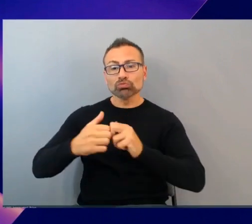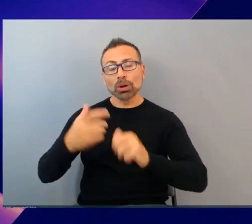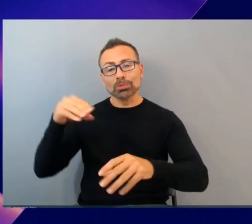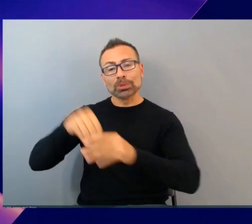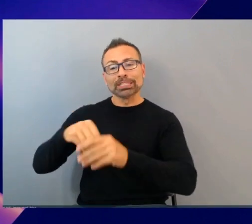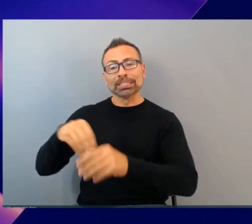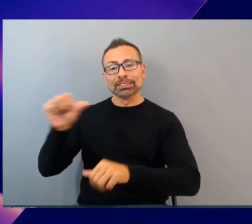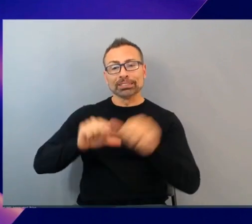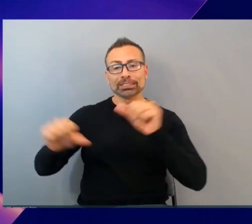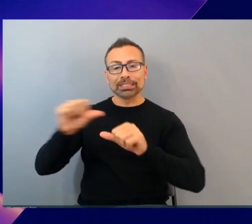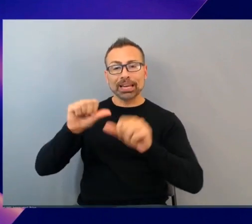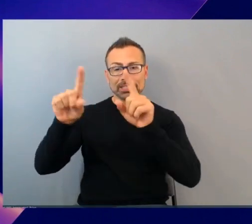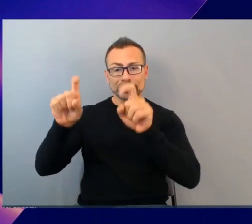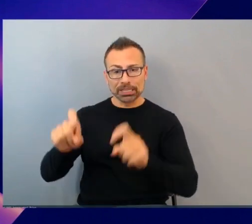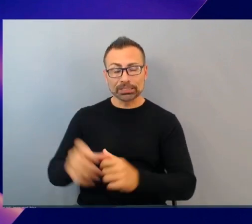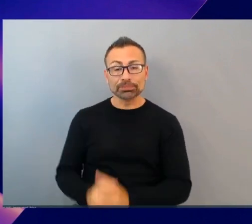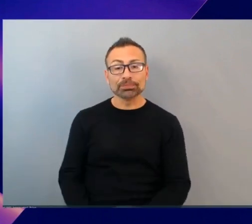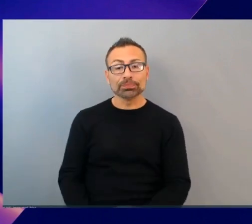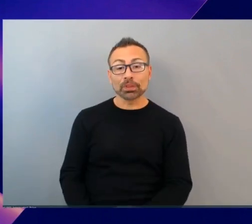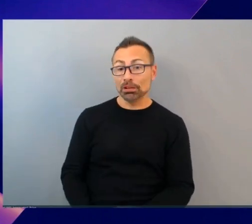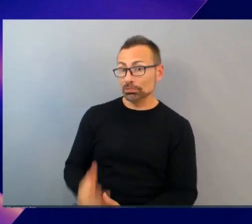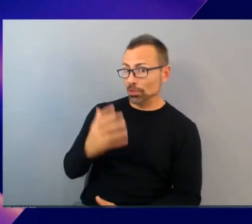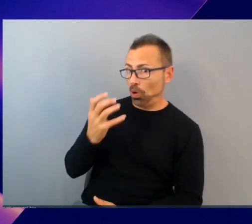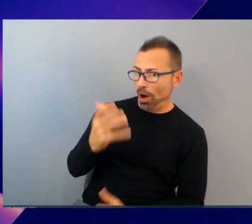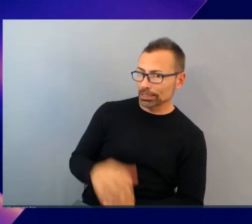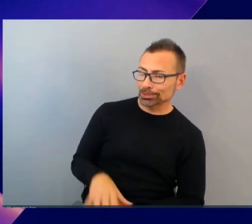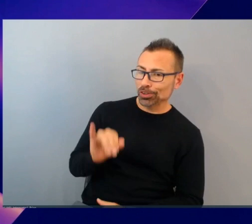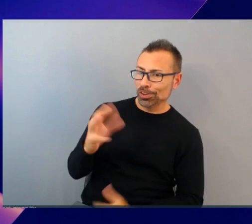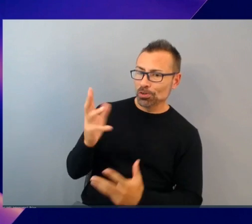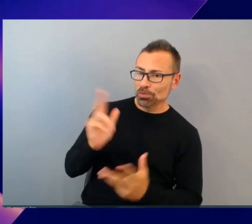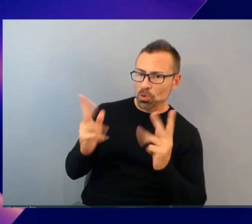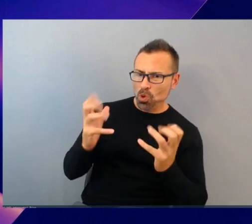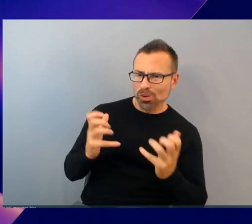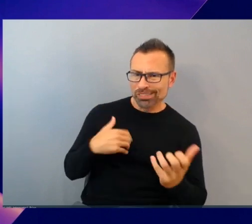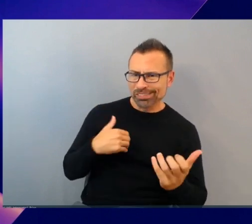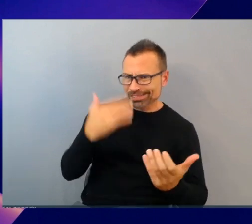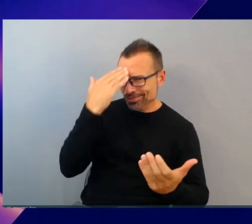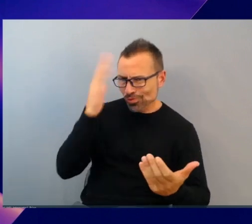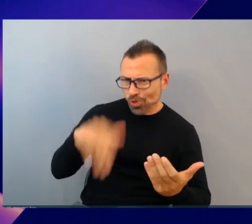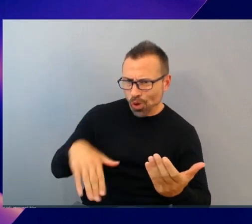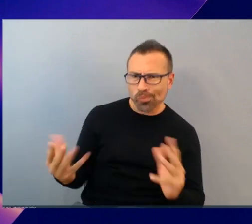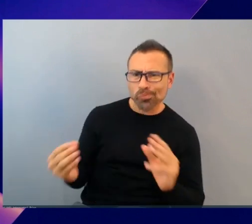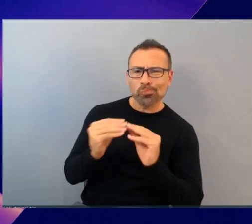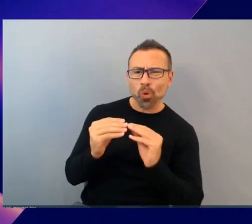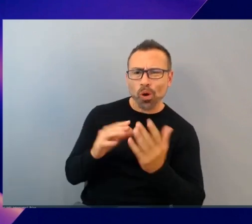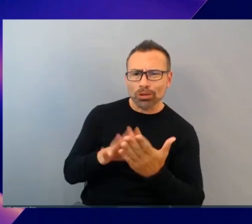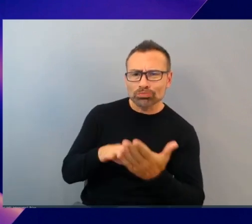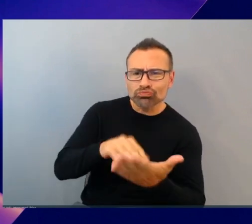So where can people go to learn more? You know, if they want to get started with SageMaker, where should they go to get started?